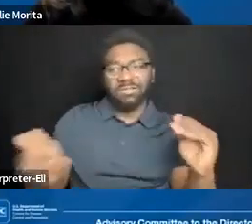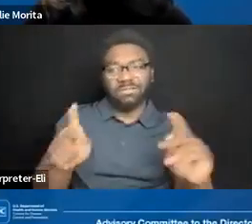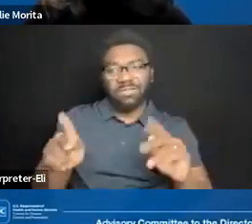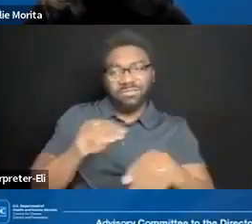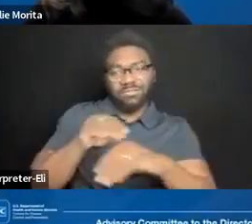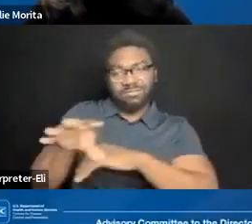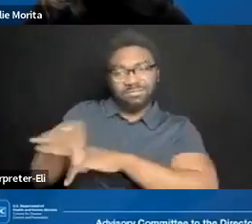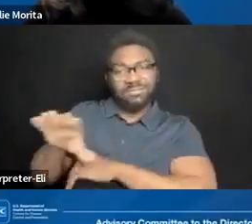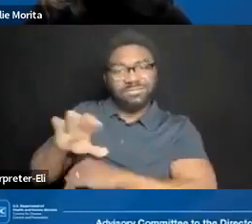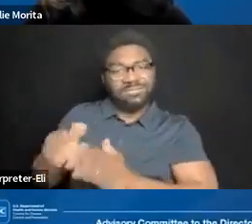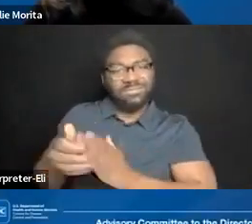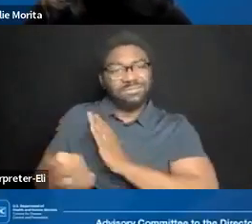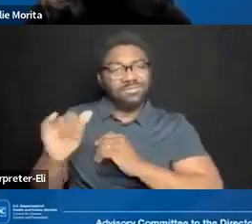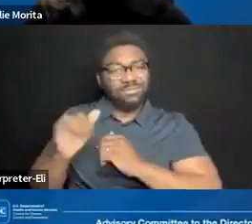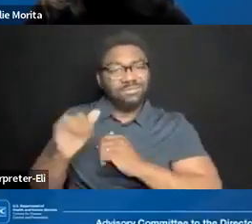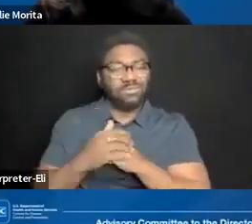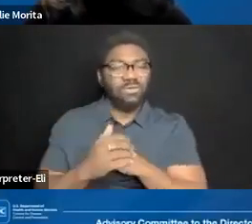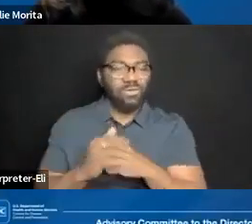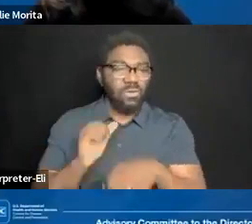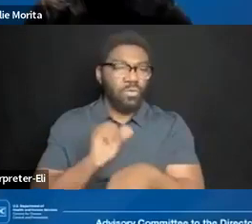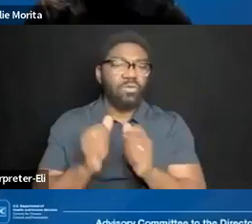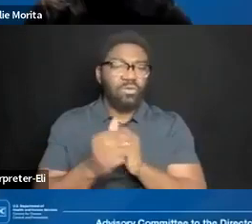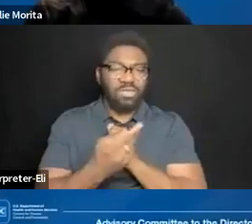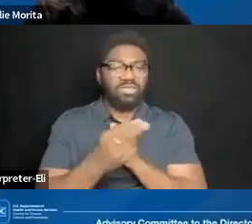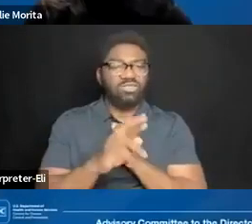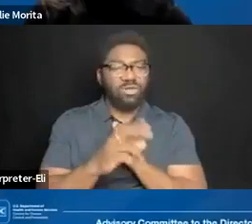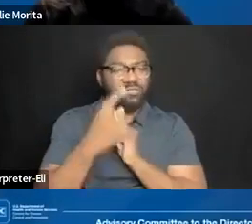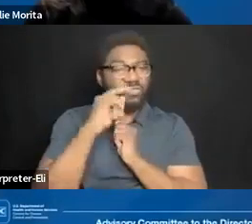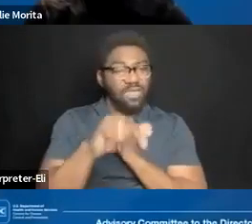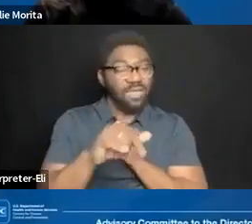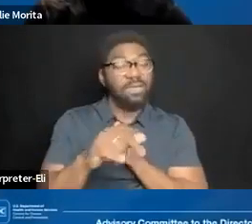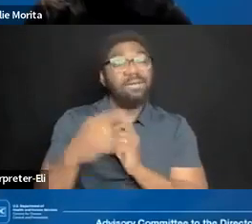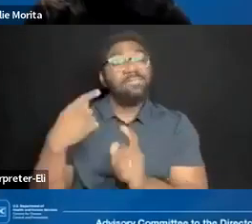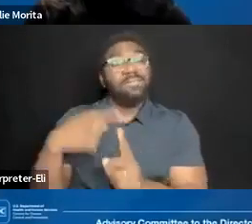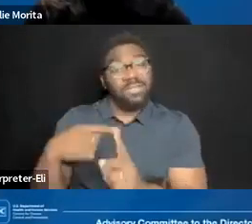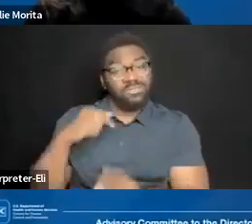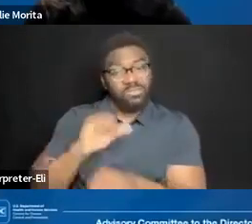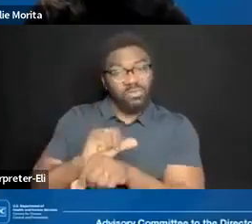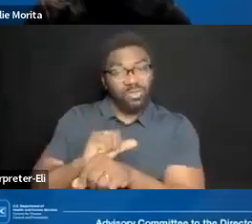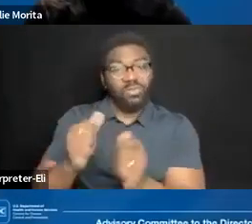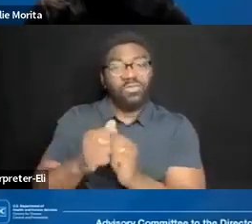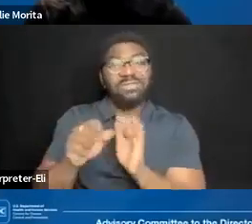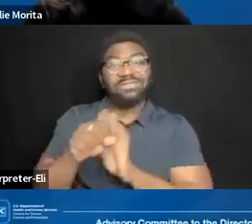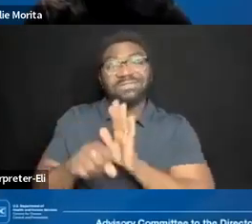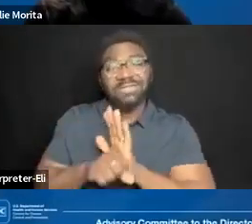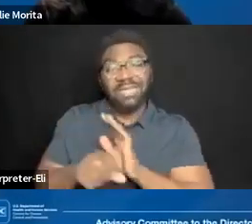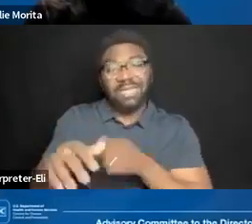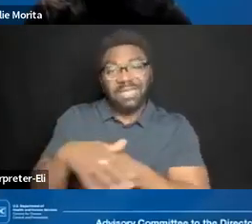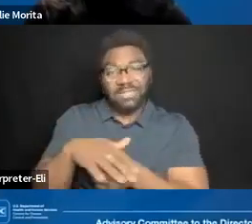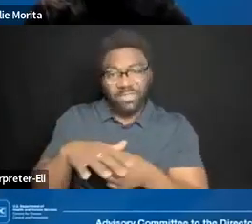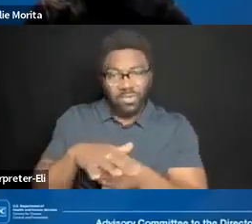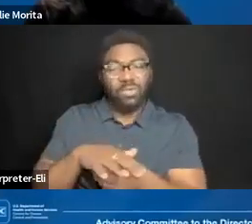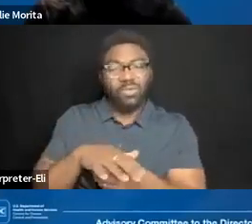and local jurisdictions to identify best practices and mechanisms to support their efforts there.